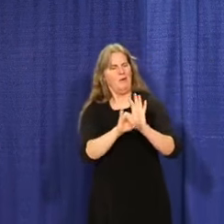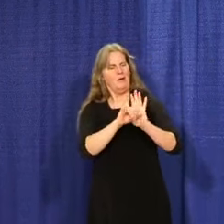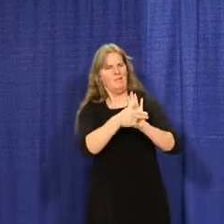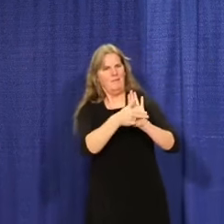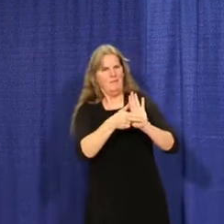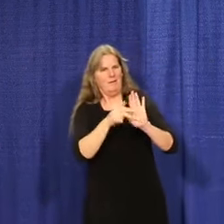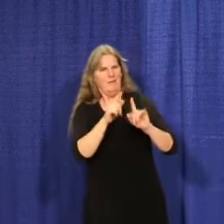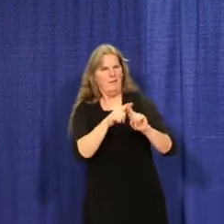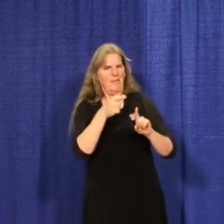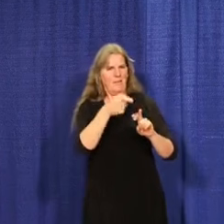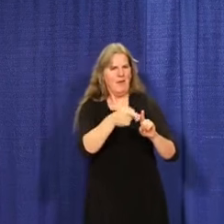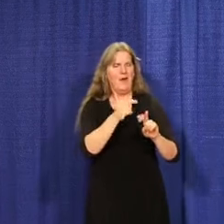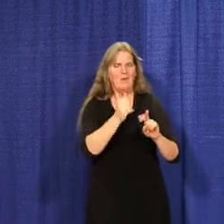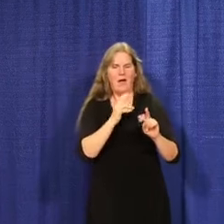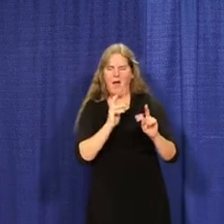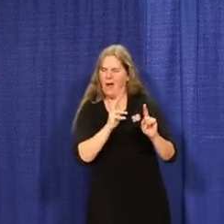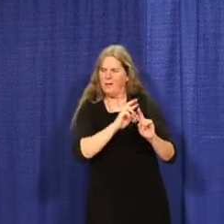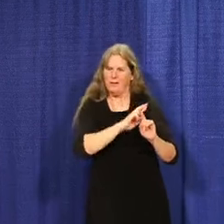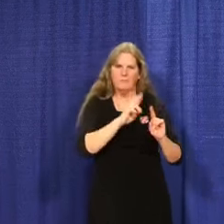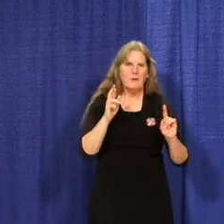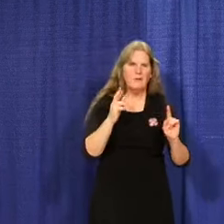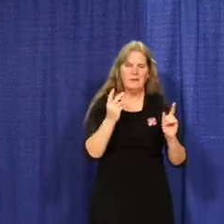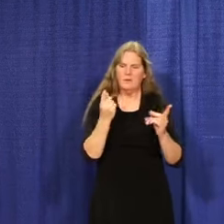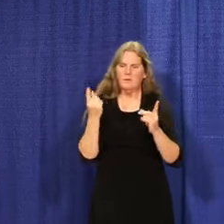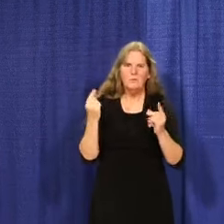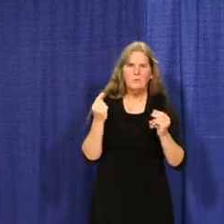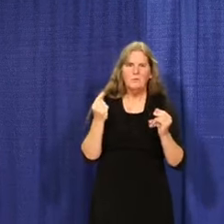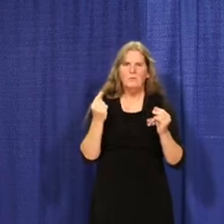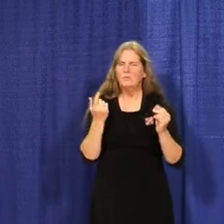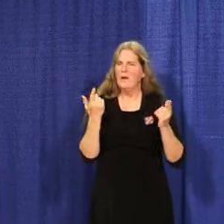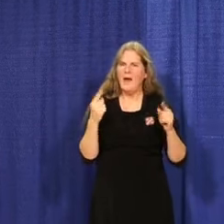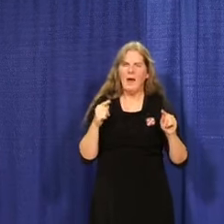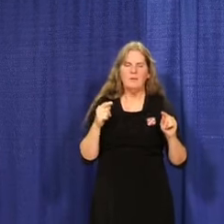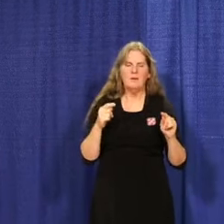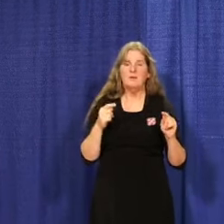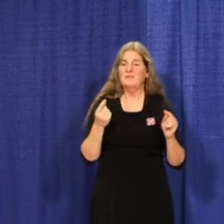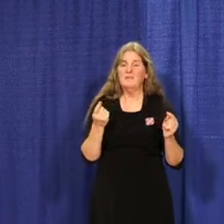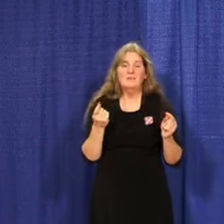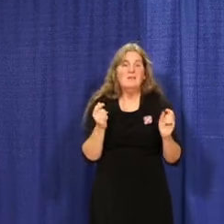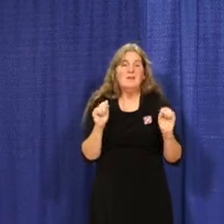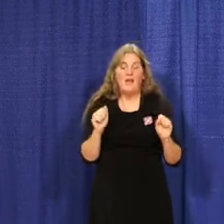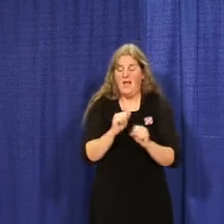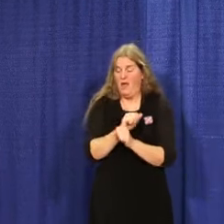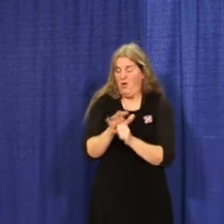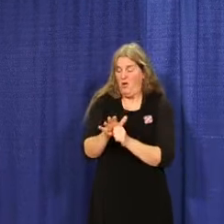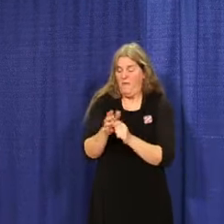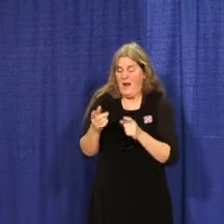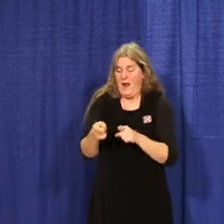Without the state of emergency, we would not be able to enforce the safety measures that we have